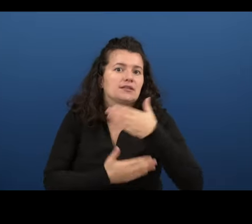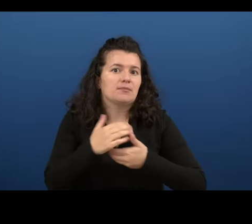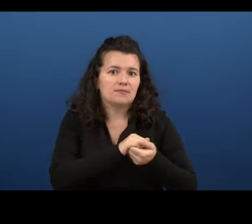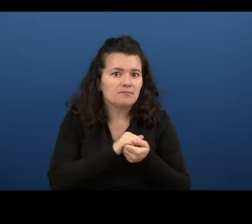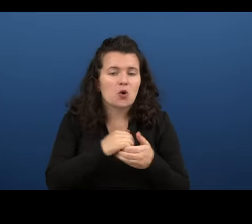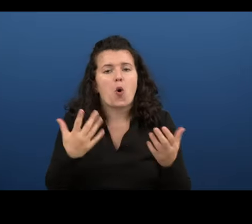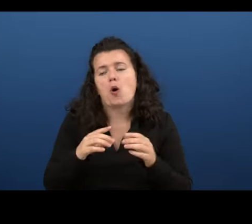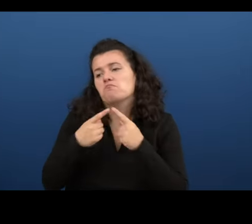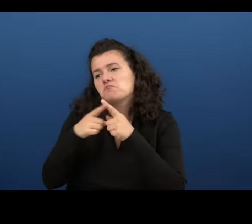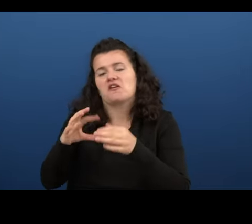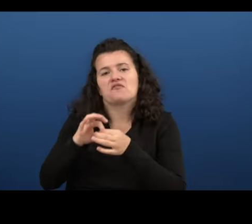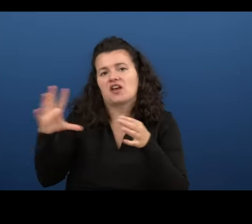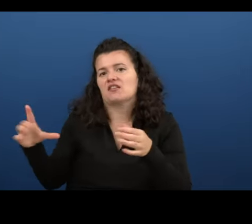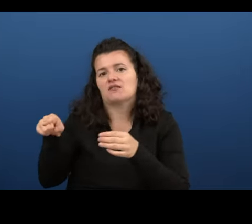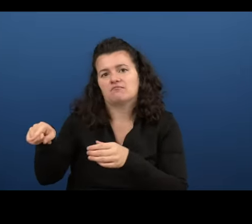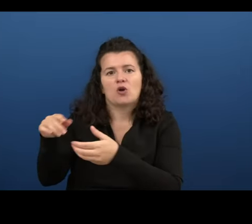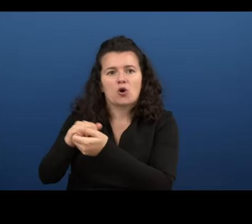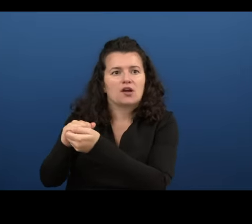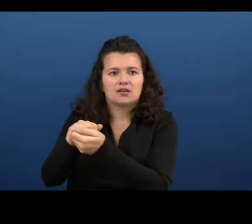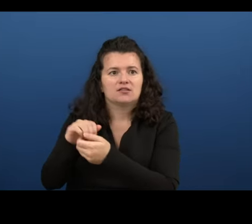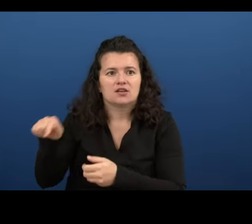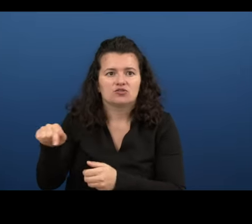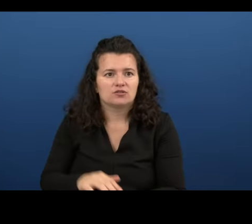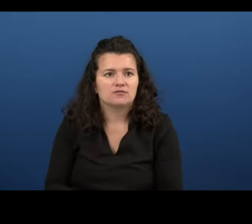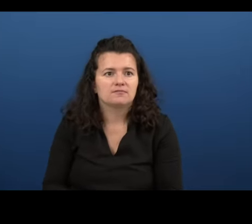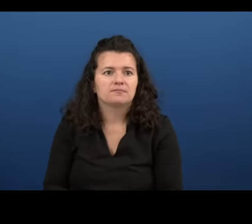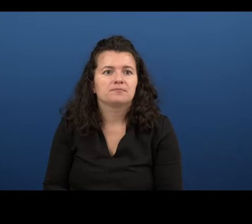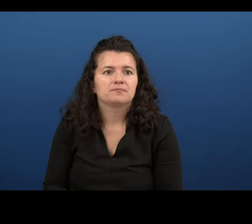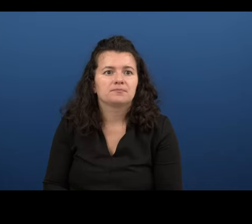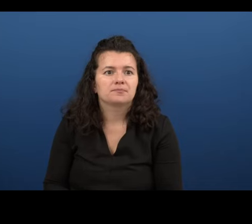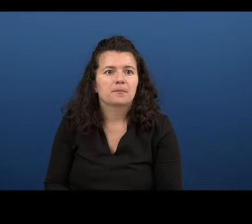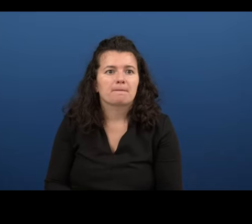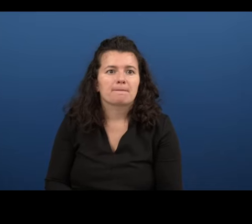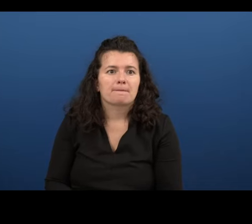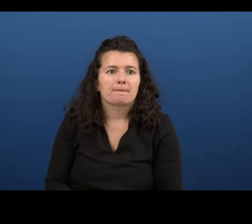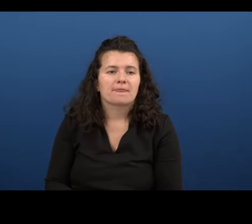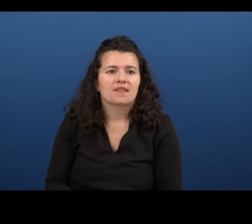which are not op eds organizations of persons with disabilities. And then there's other,